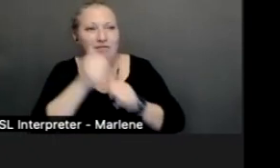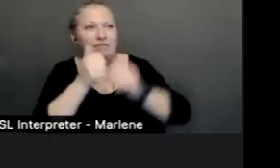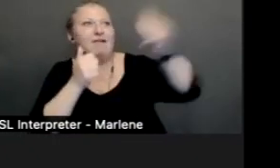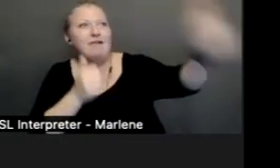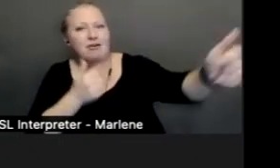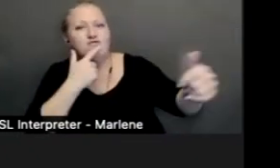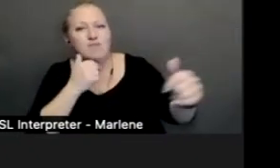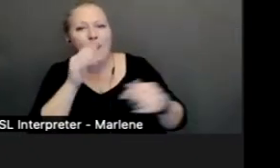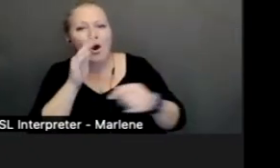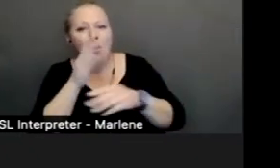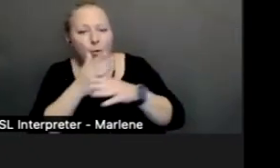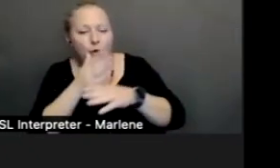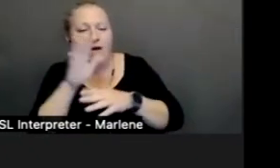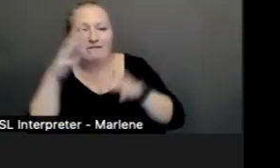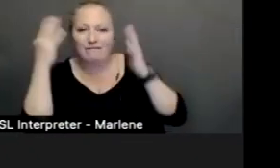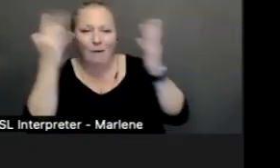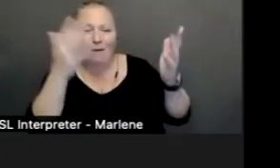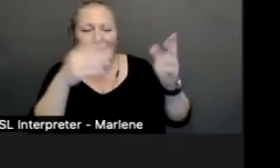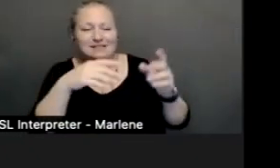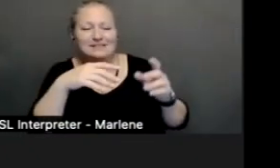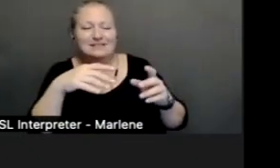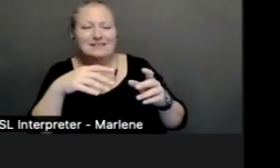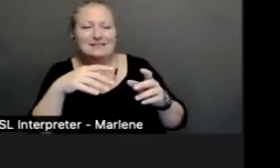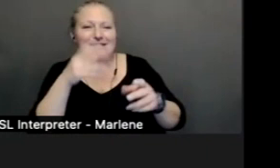it's very hard to get this line of sight when there's a big Redwood tree in the way. And so